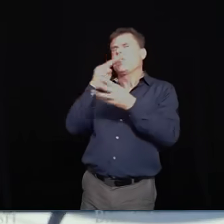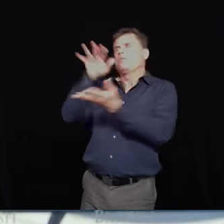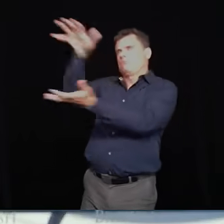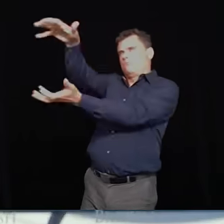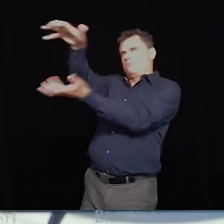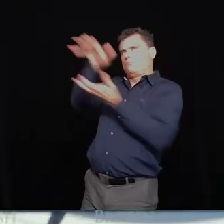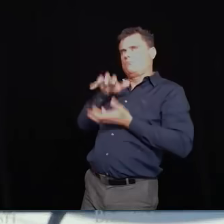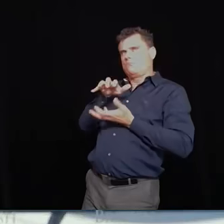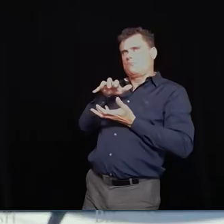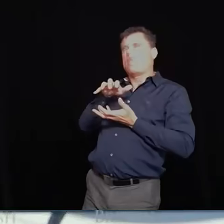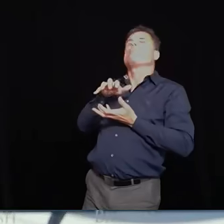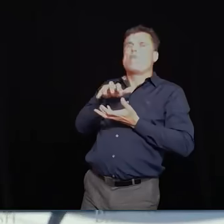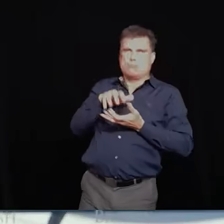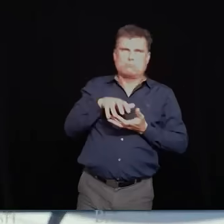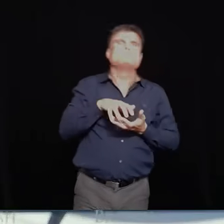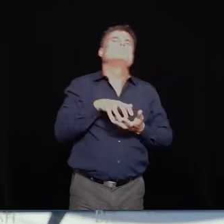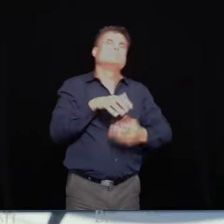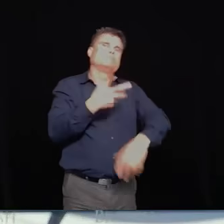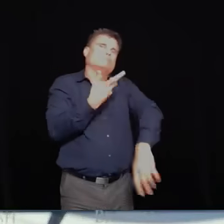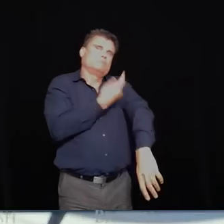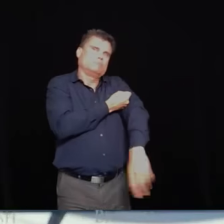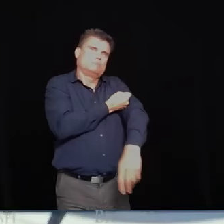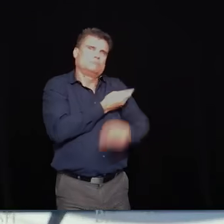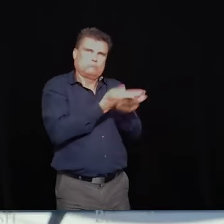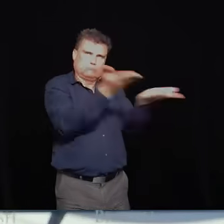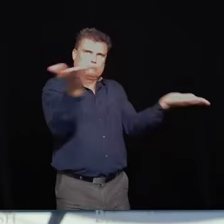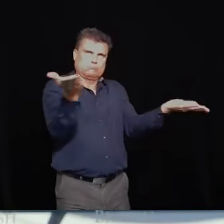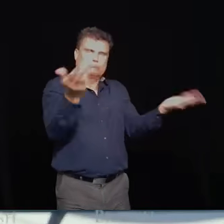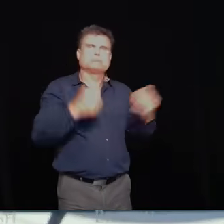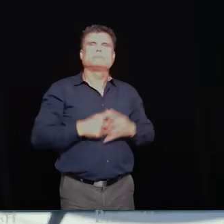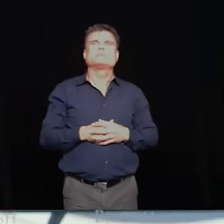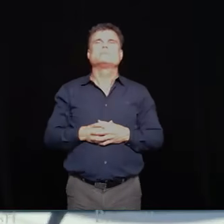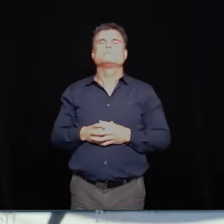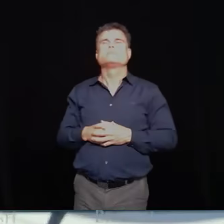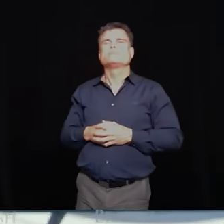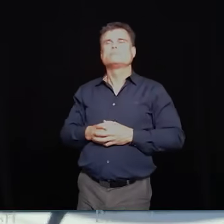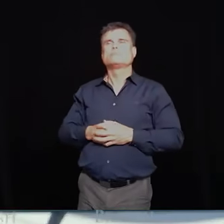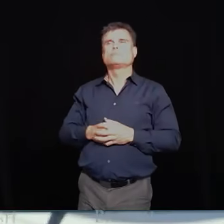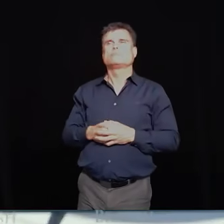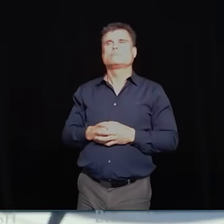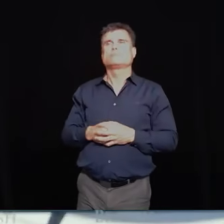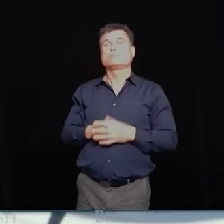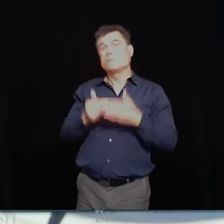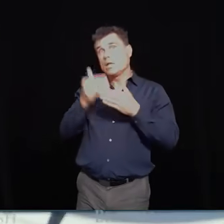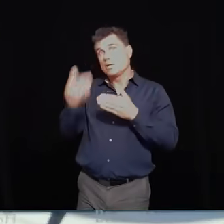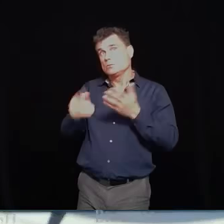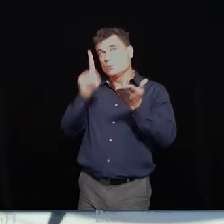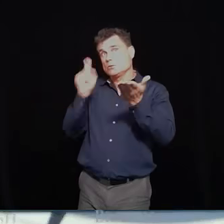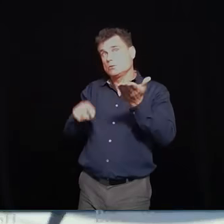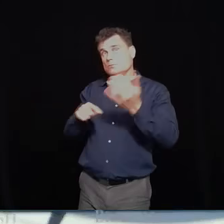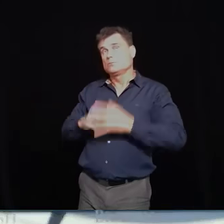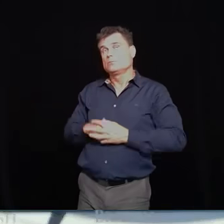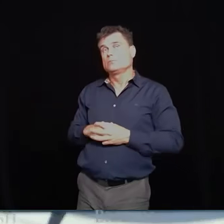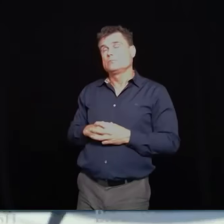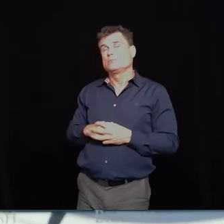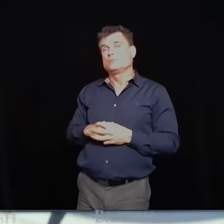change of season. For all of this this year in a pandemic in this unsettling time in our world.